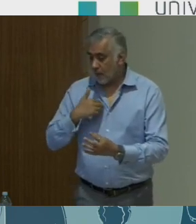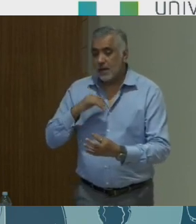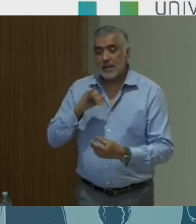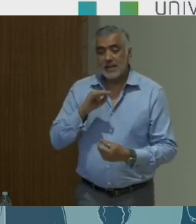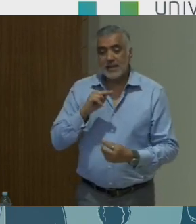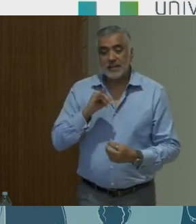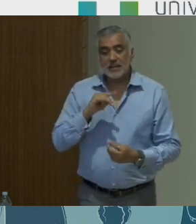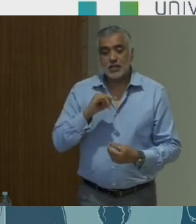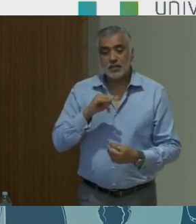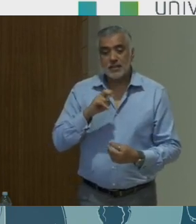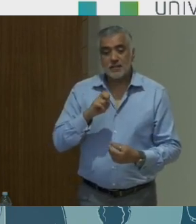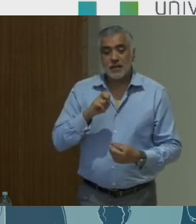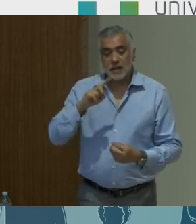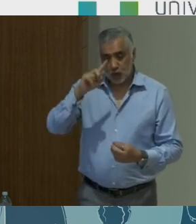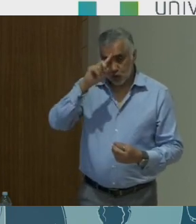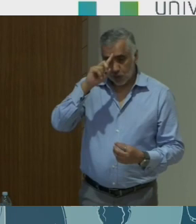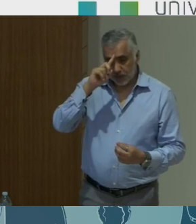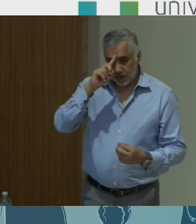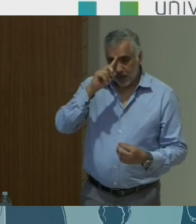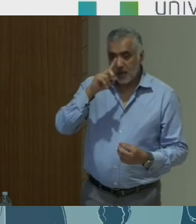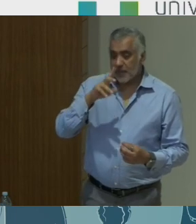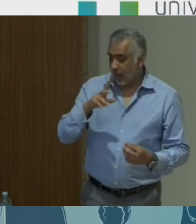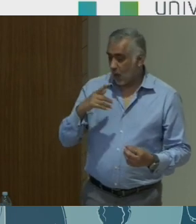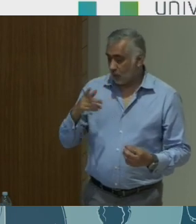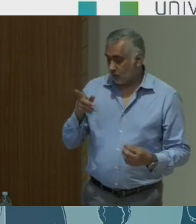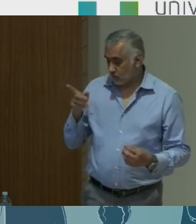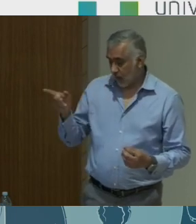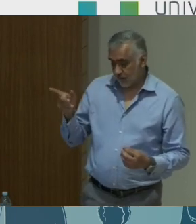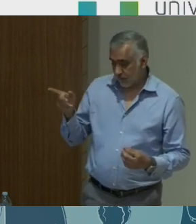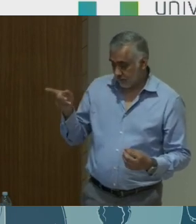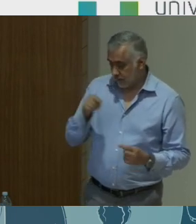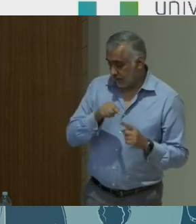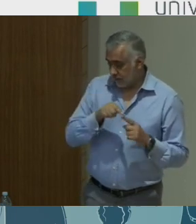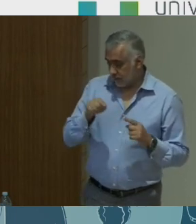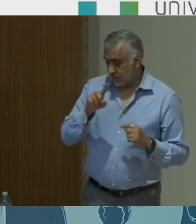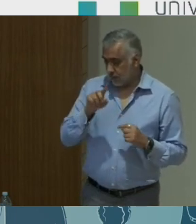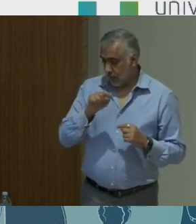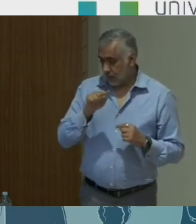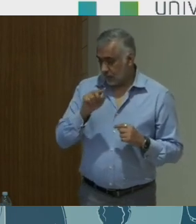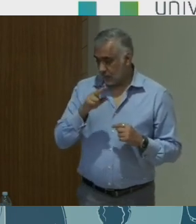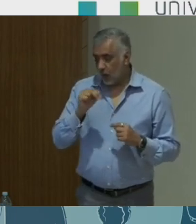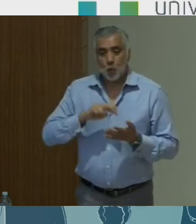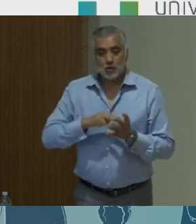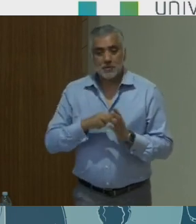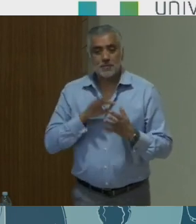that I founded that means belonging, dazugehören, and it's about inclusion.